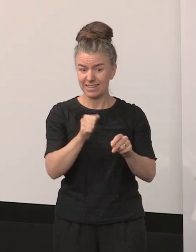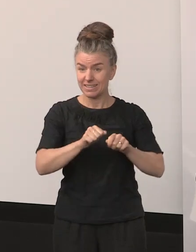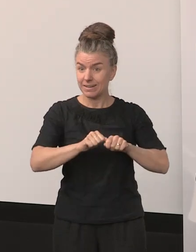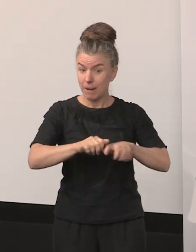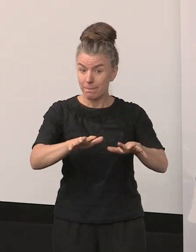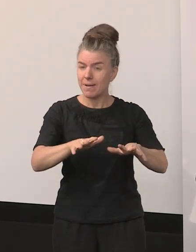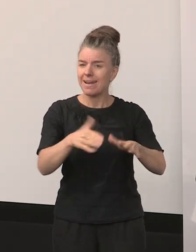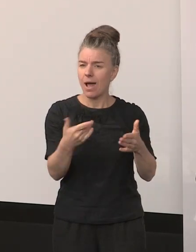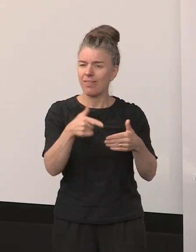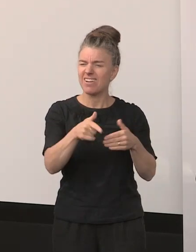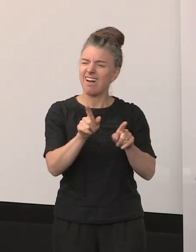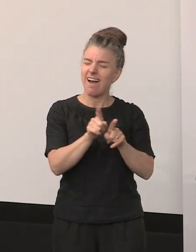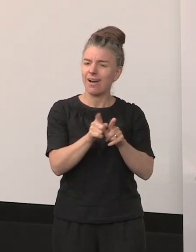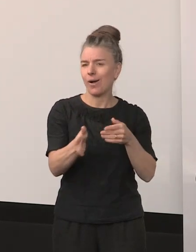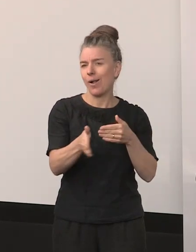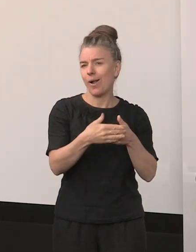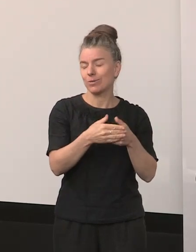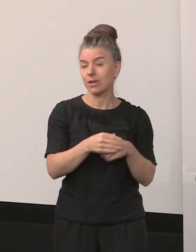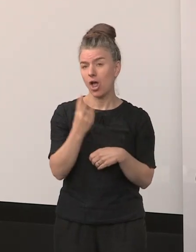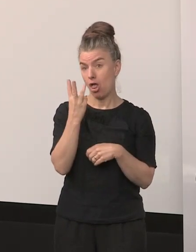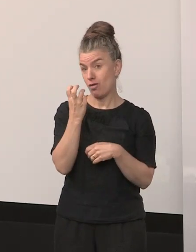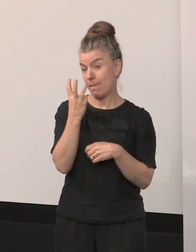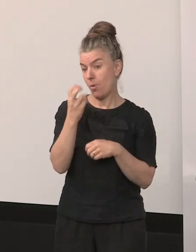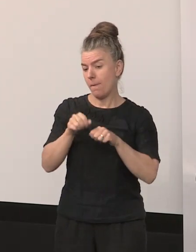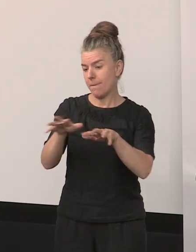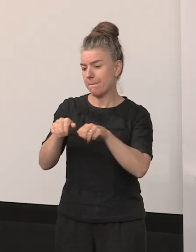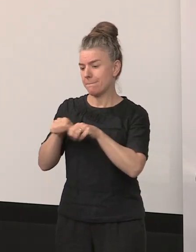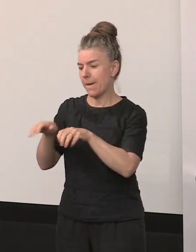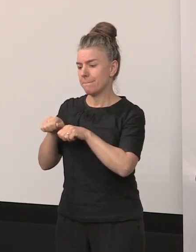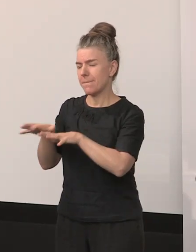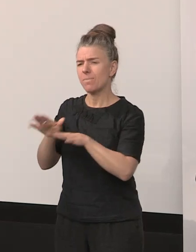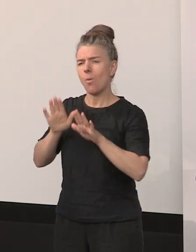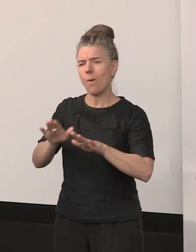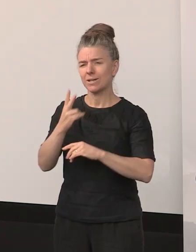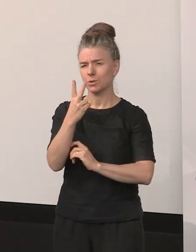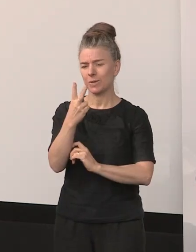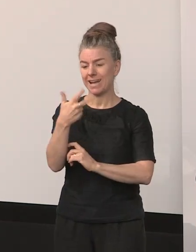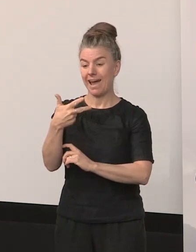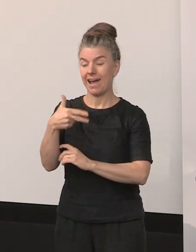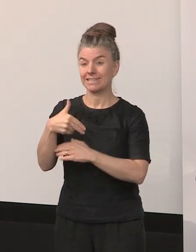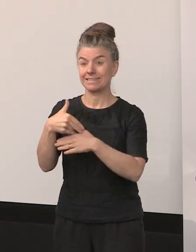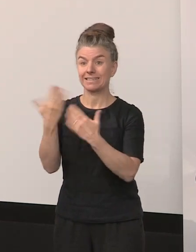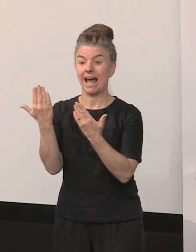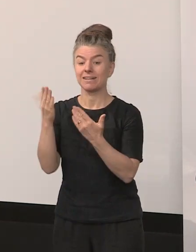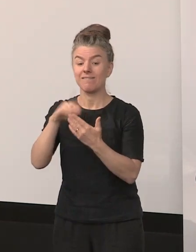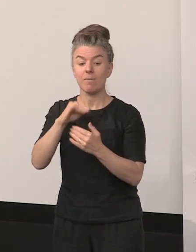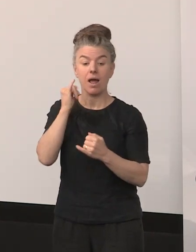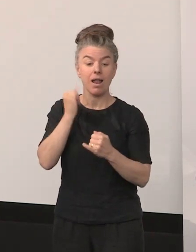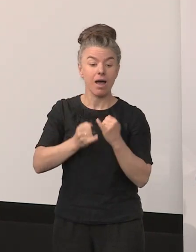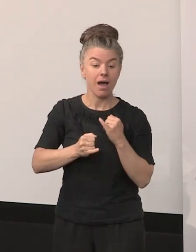with an aged residential care facility in Hamilton has closed, and there are just three clusters that remain